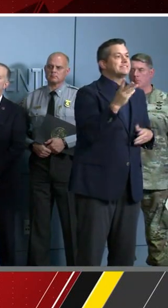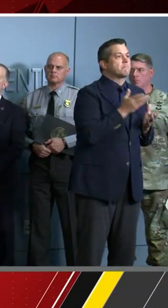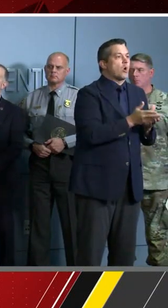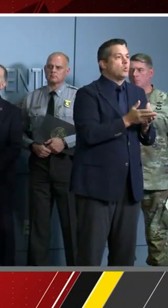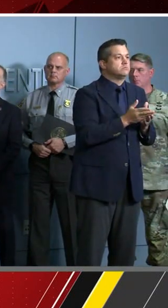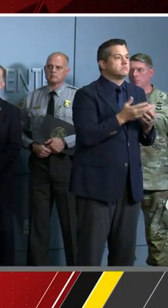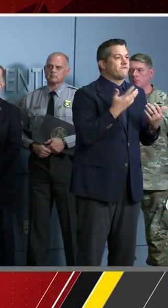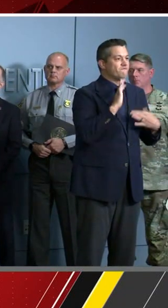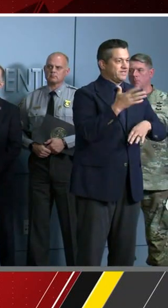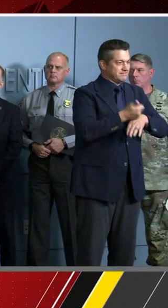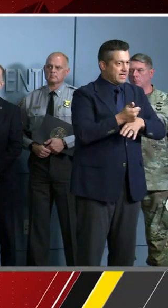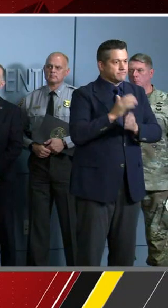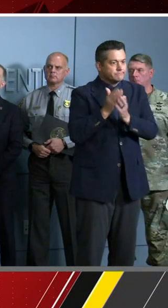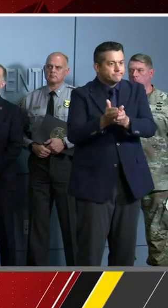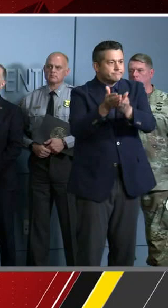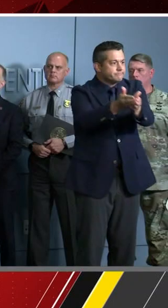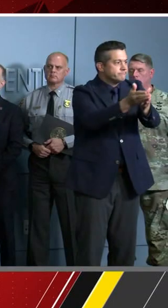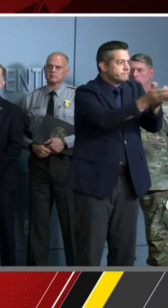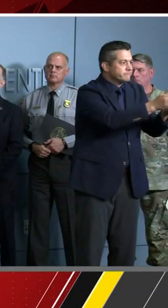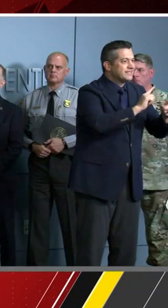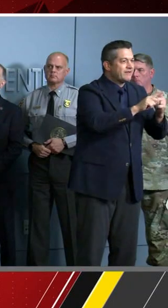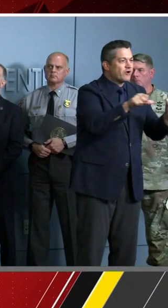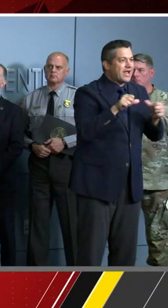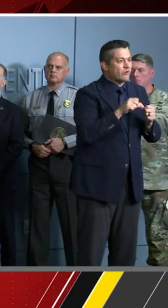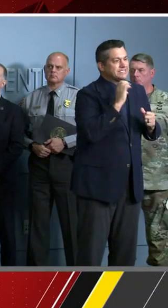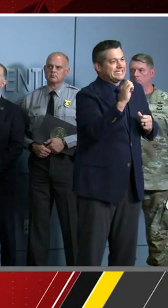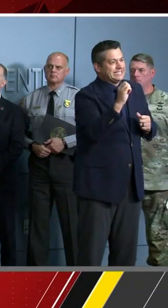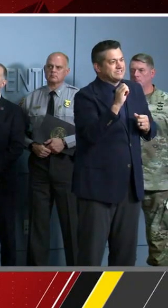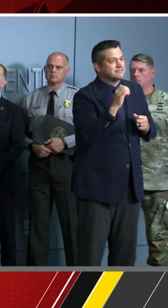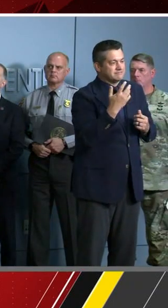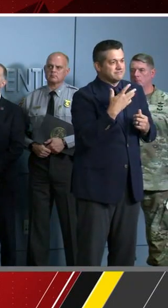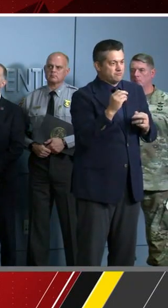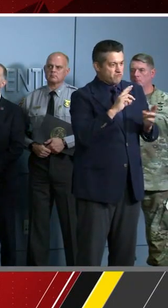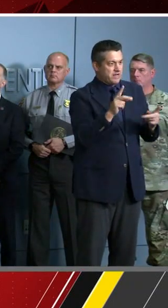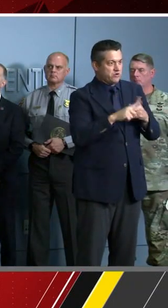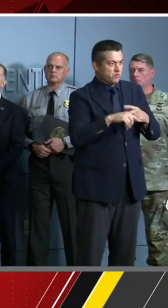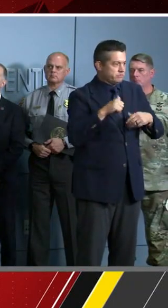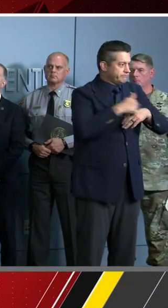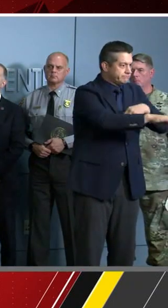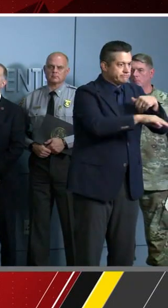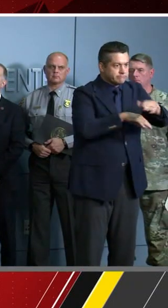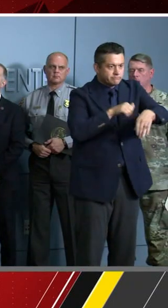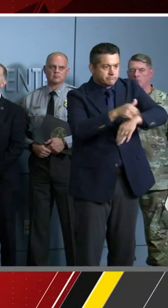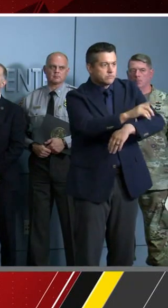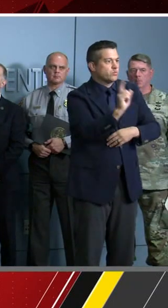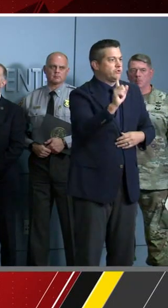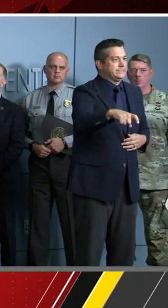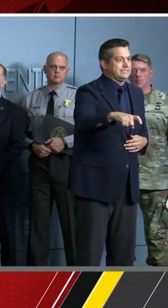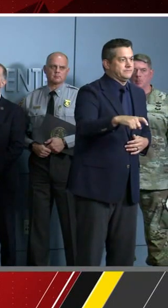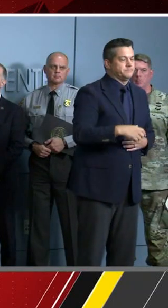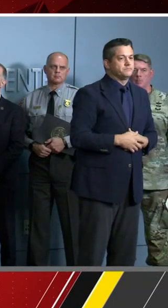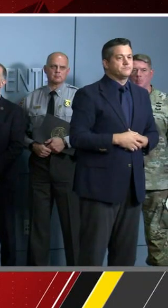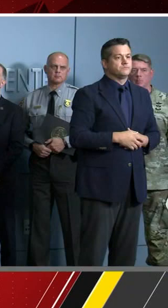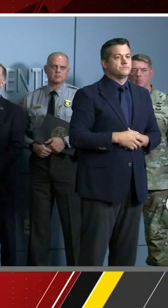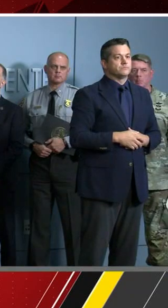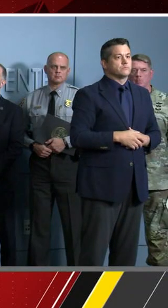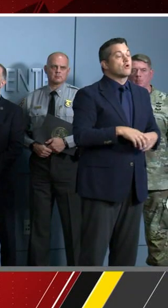across the eastern and central parts of the state and ready to